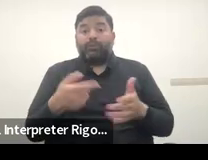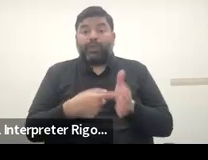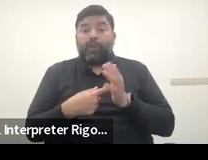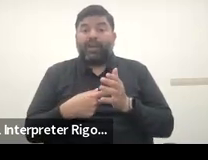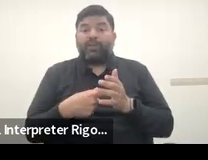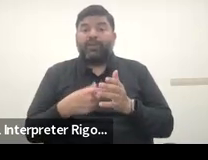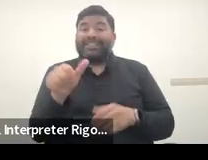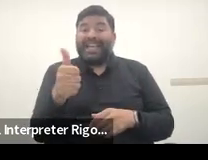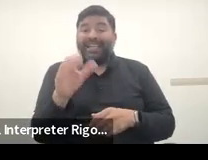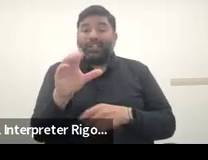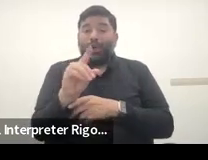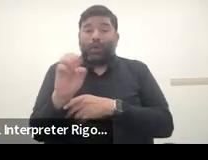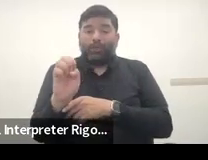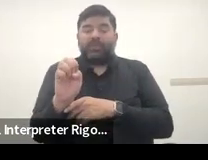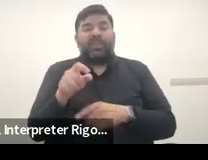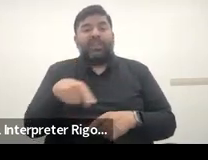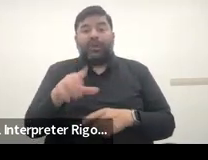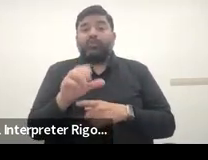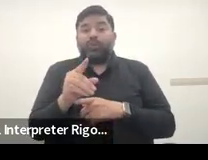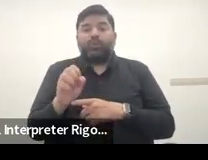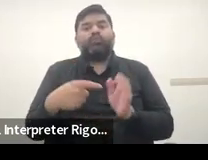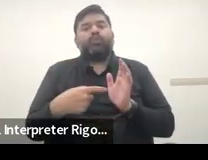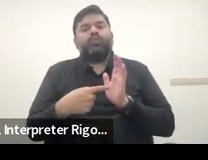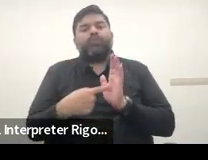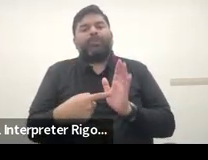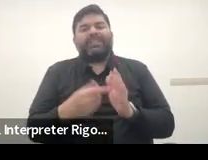going to represent something a little bit more fine-grained and then if we—